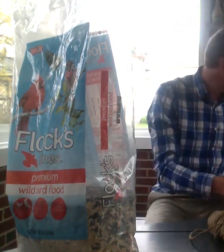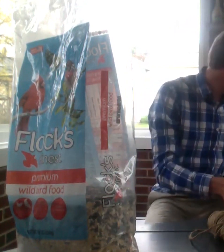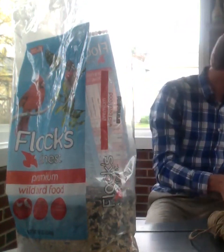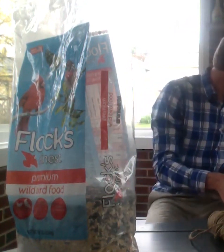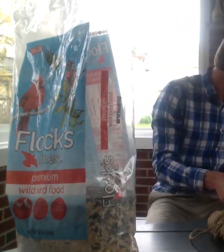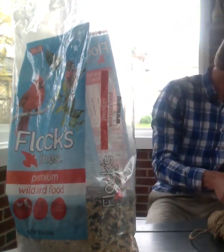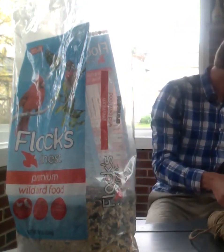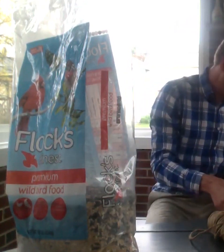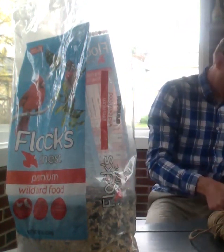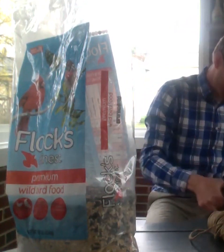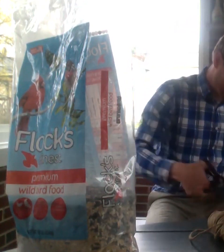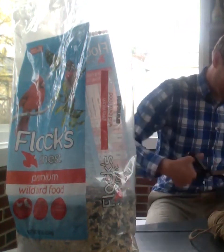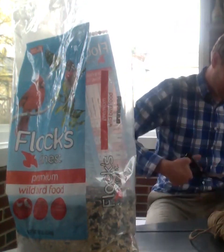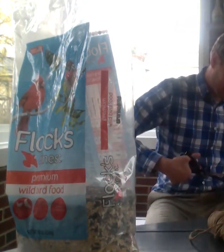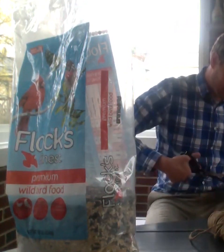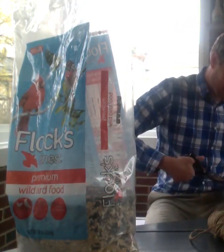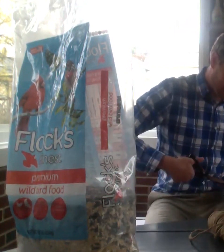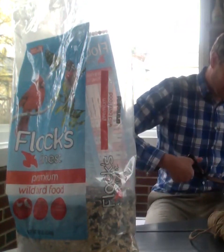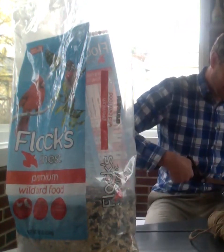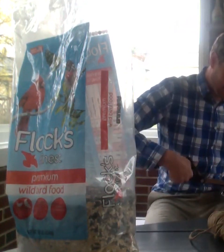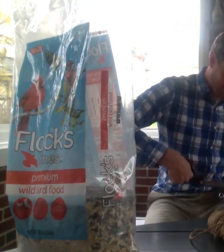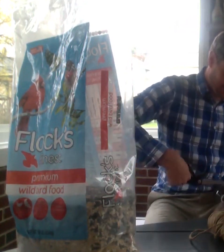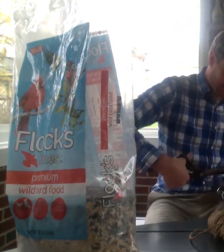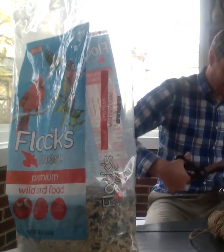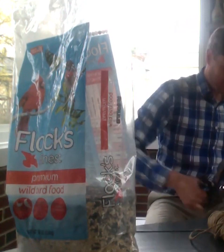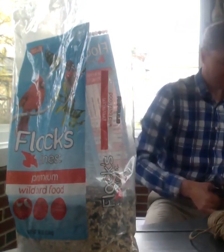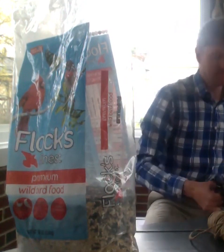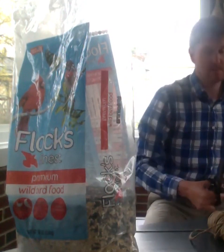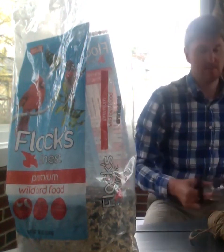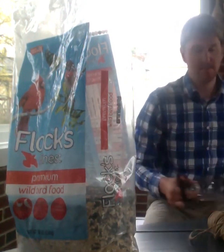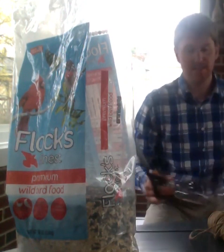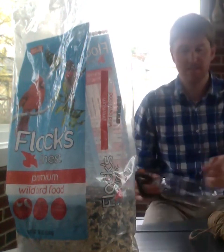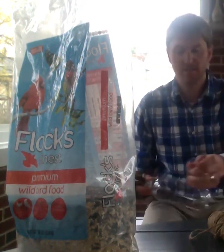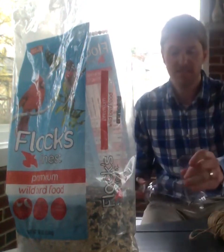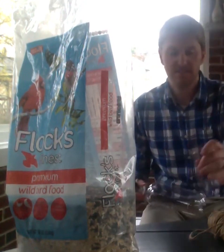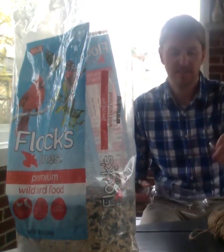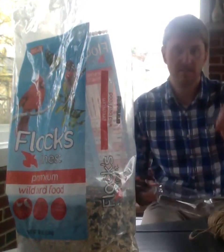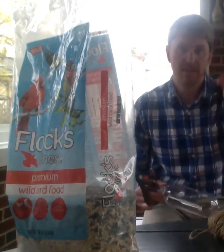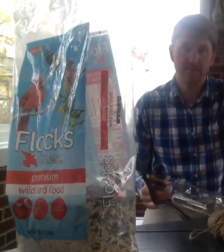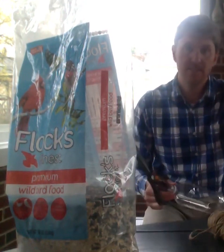And this we would just put in our recycle bin. And I'll put our scissors aside.